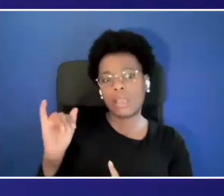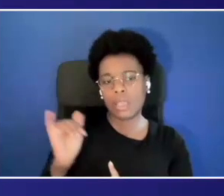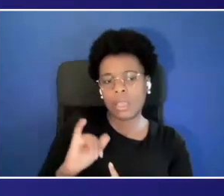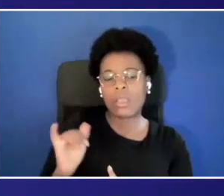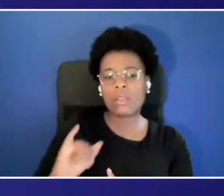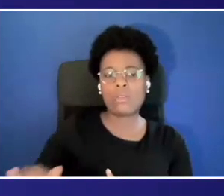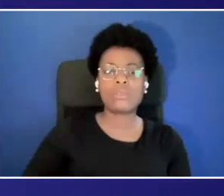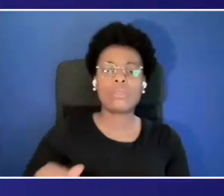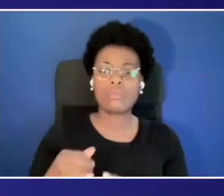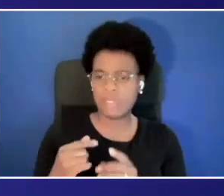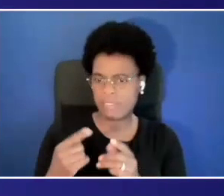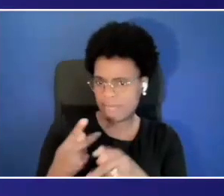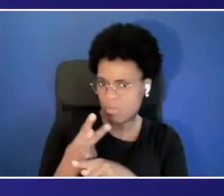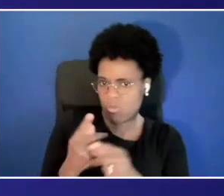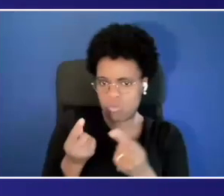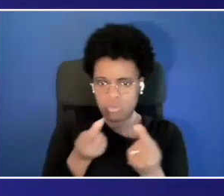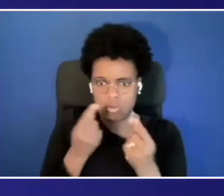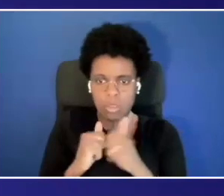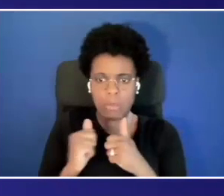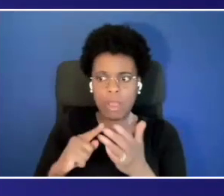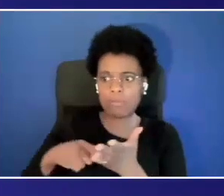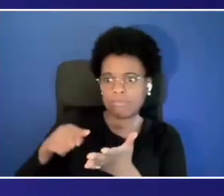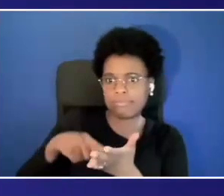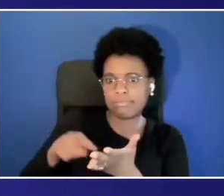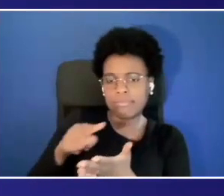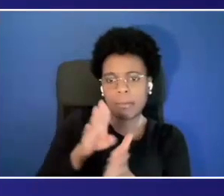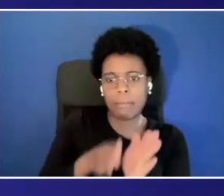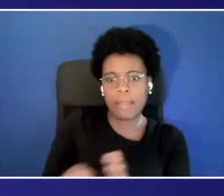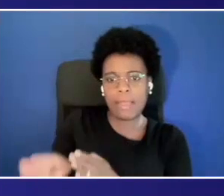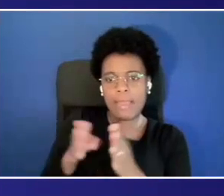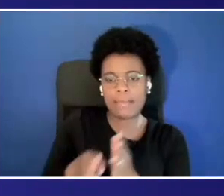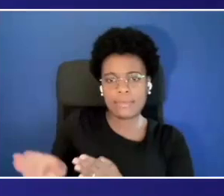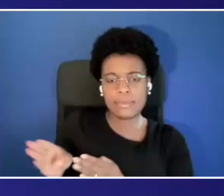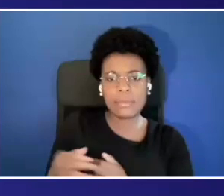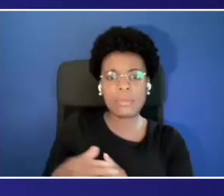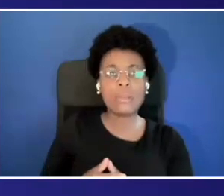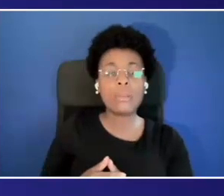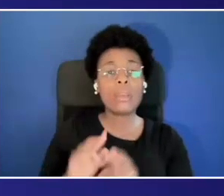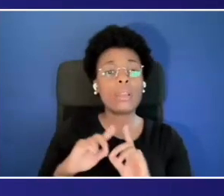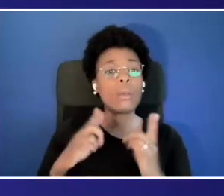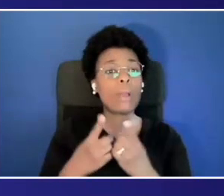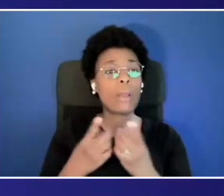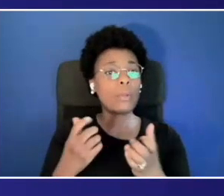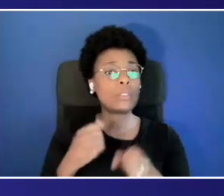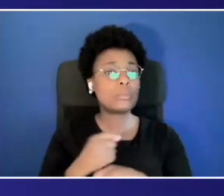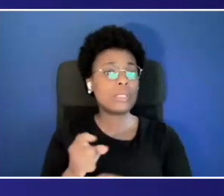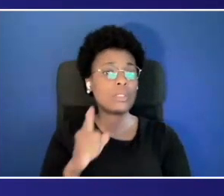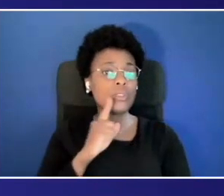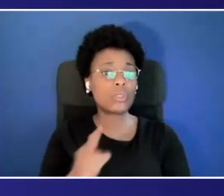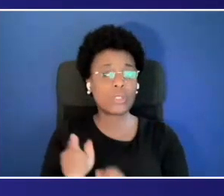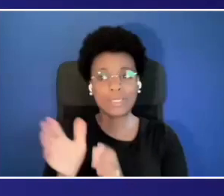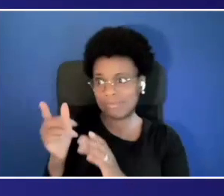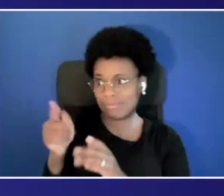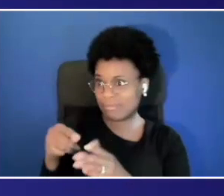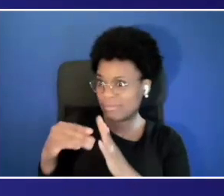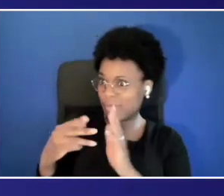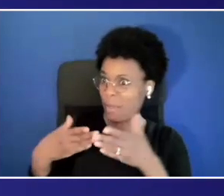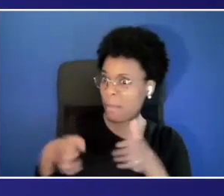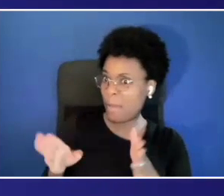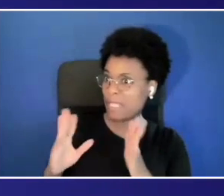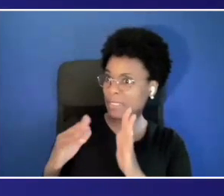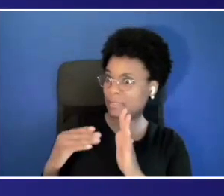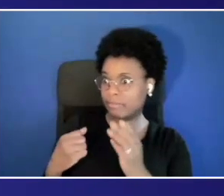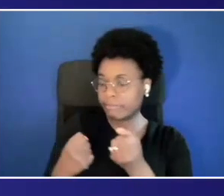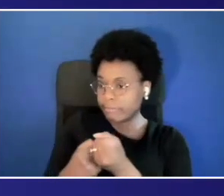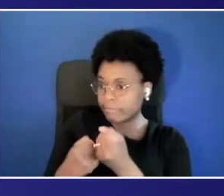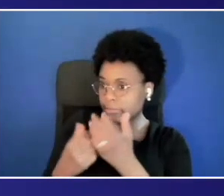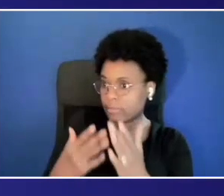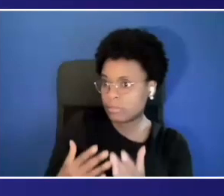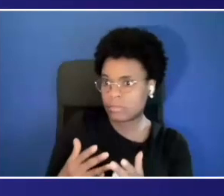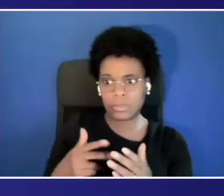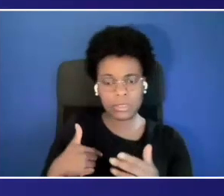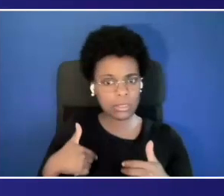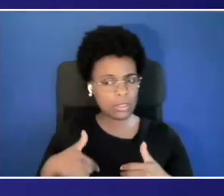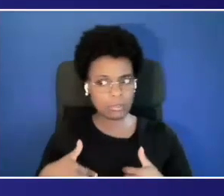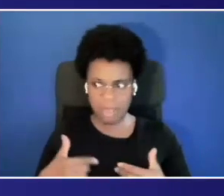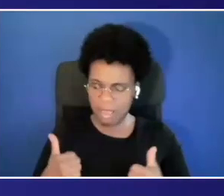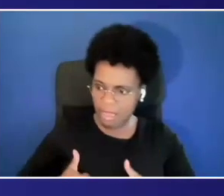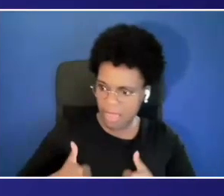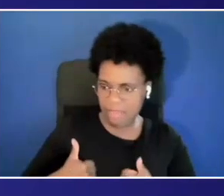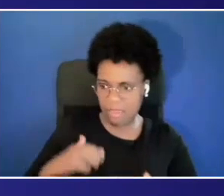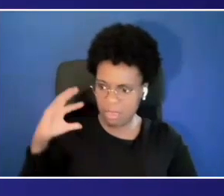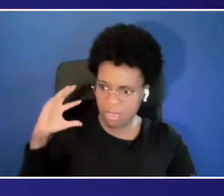On public service loan forgiveness. The department is interested in ensuring that motivated public servants who have dedicated their careers to critical services in government or nonprofit work.